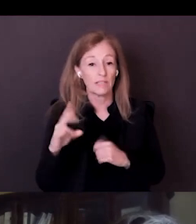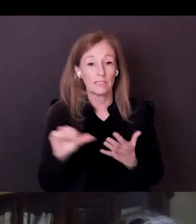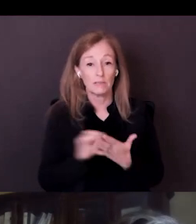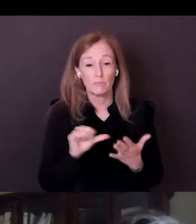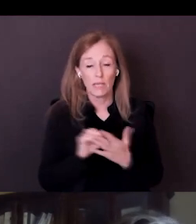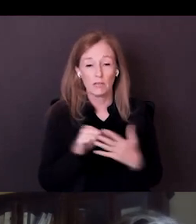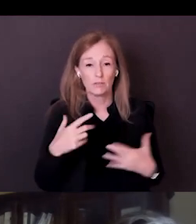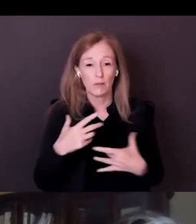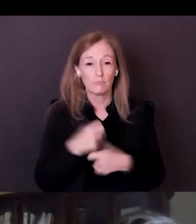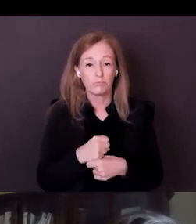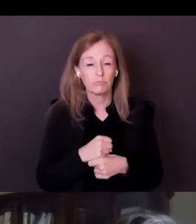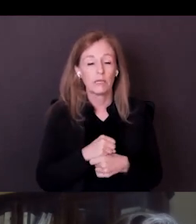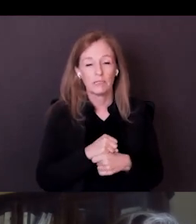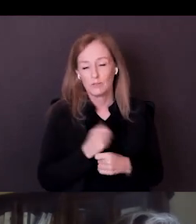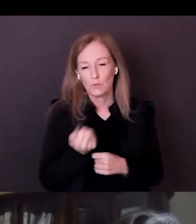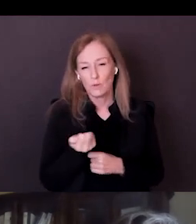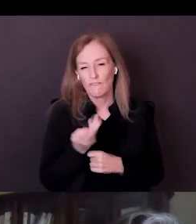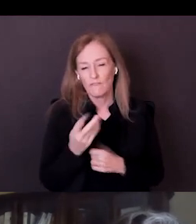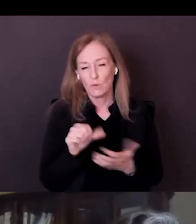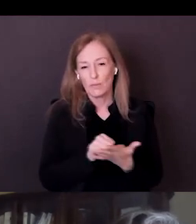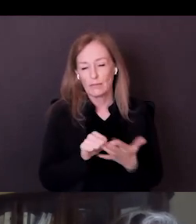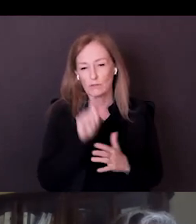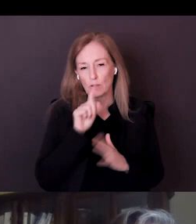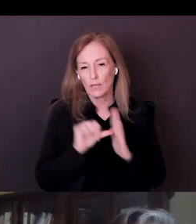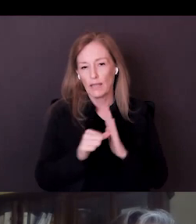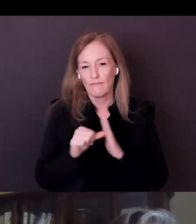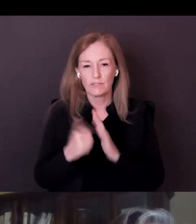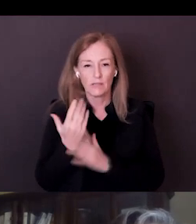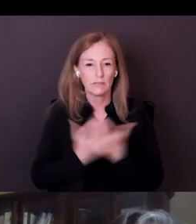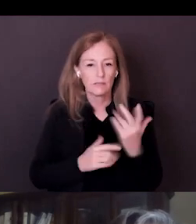INTO A COUPLE OF PAGES THAT HIGHLIGHTED THE TEAMS ASSOCIATED